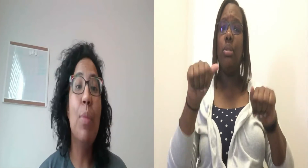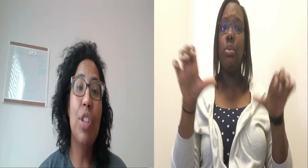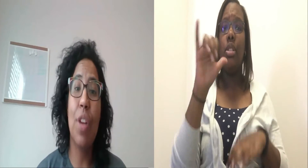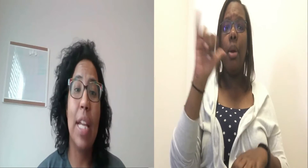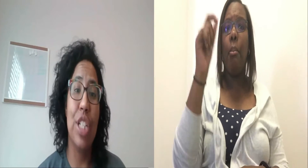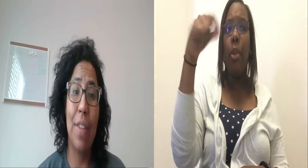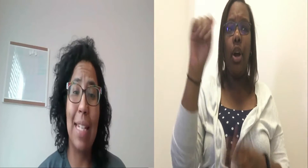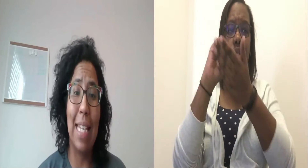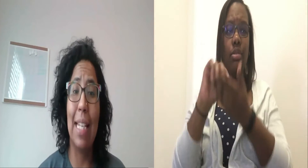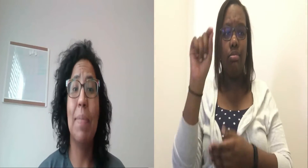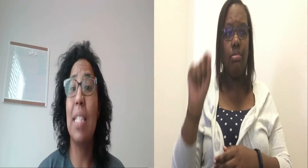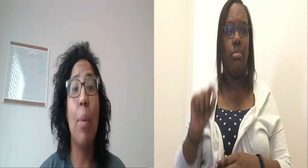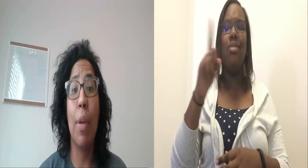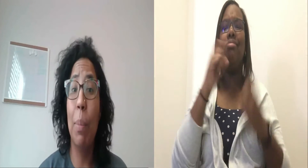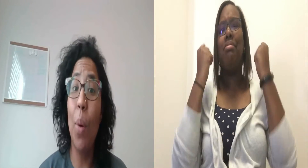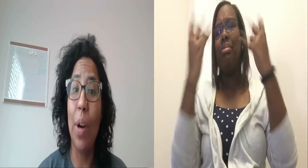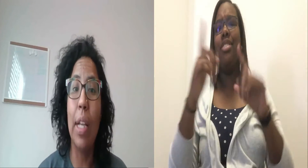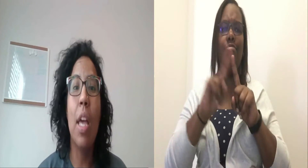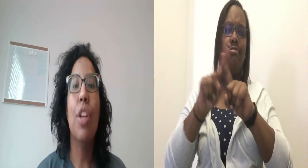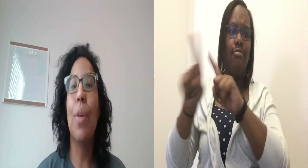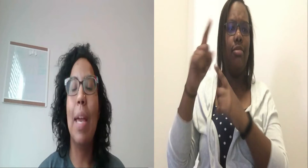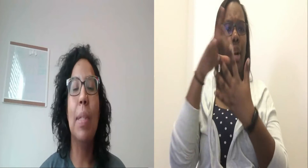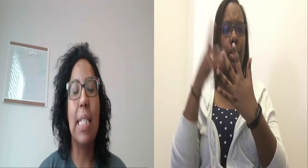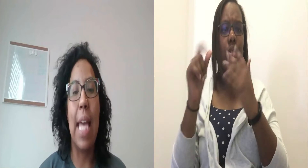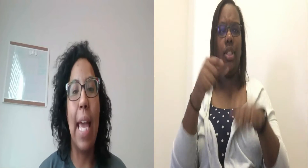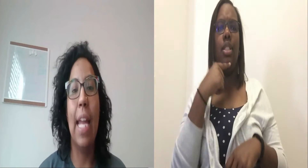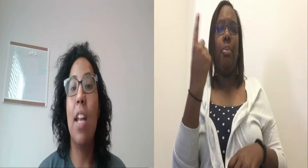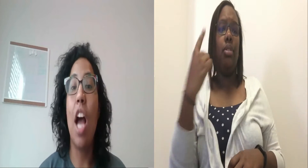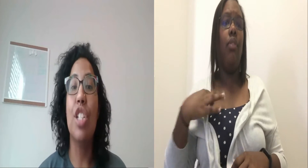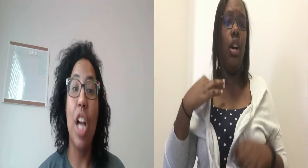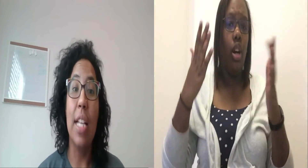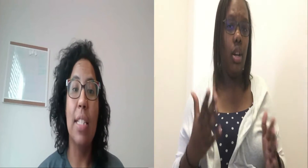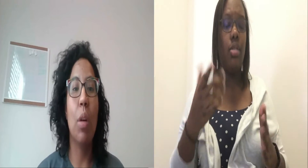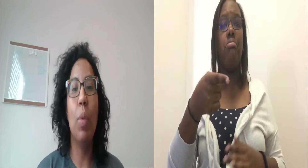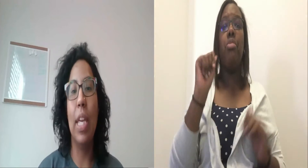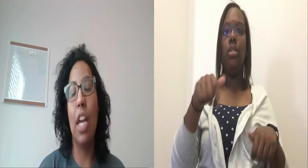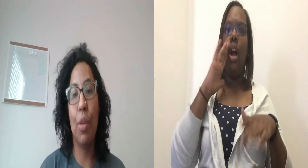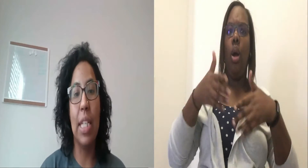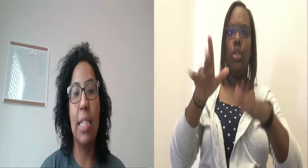when you're trying to share that data say with a board, you're able to say not just we increased